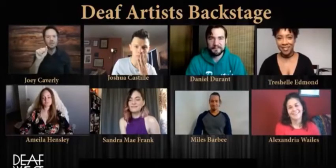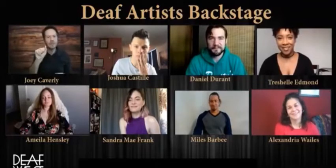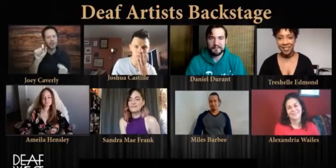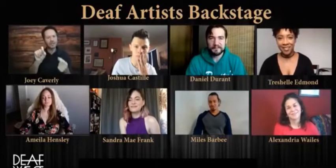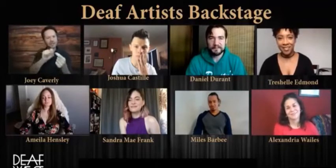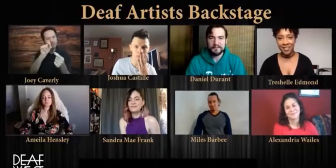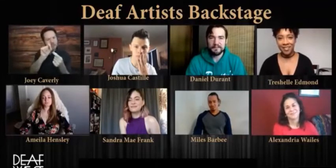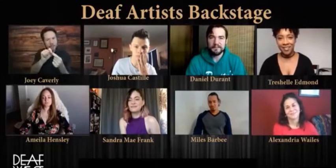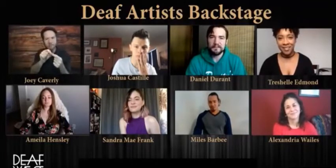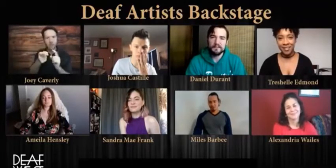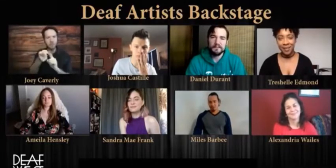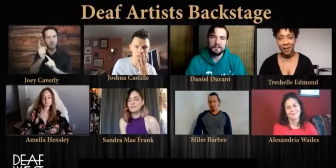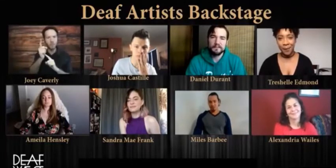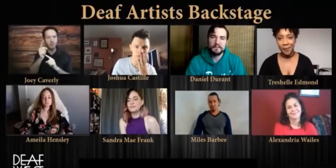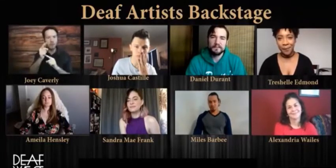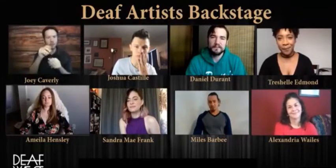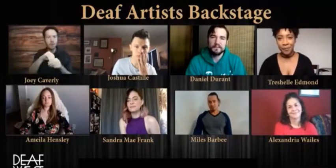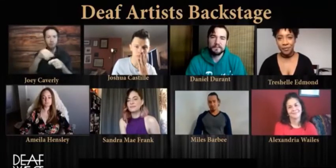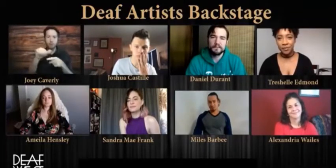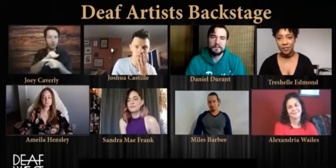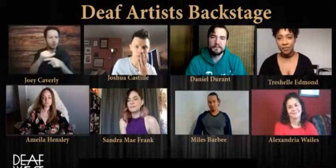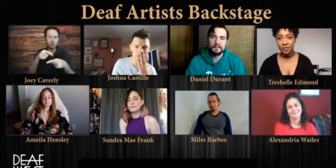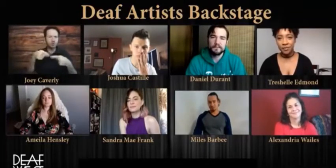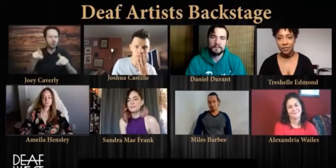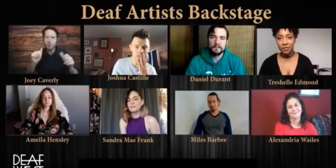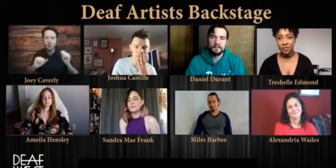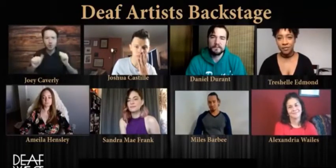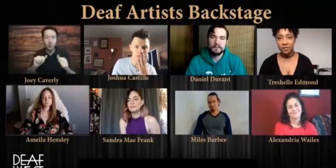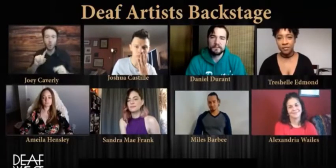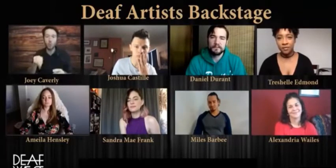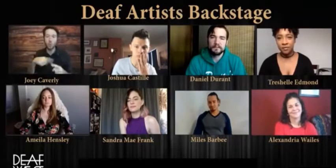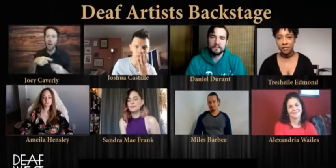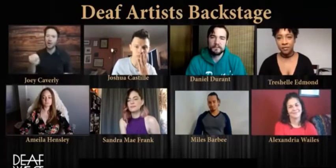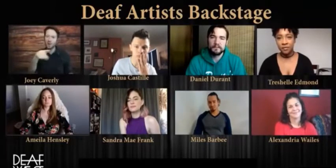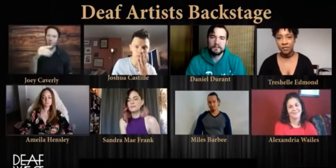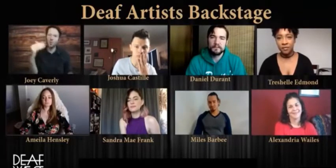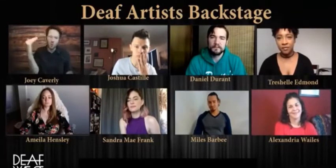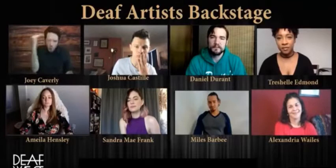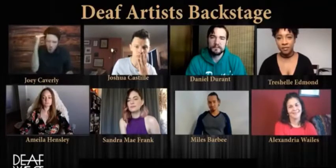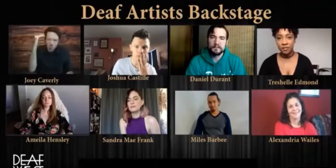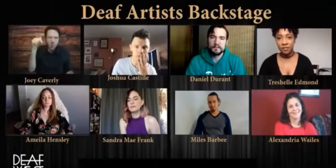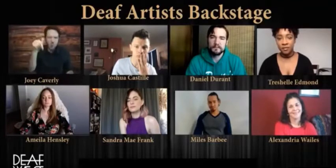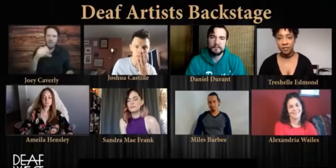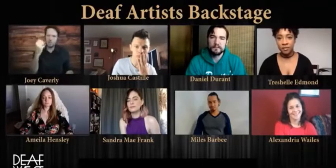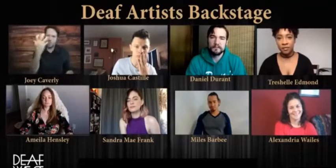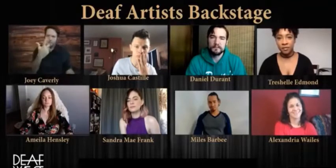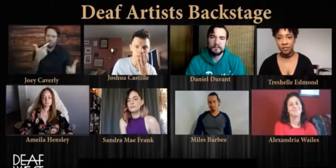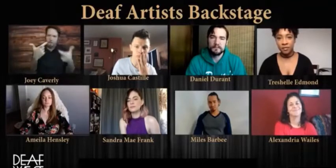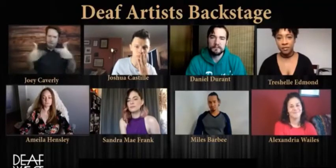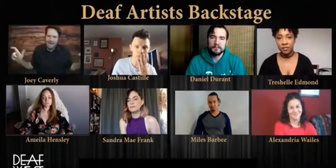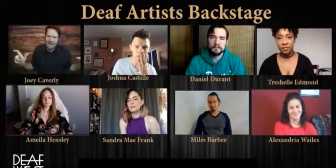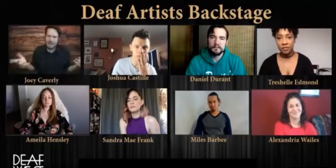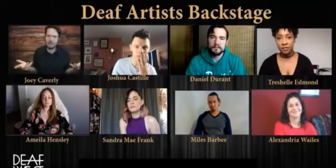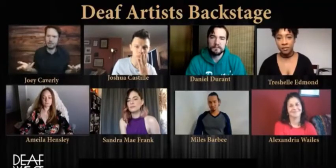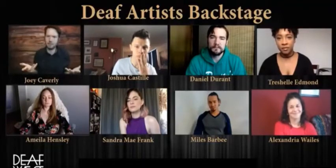Joey: Thank you for that Alexandria. Really ties into my next question: at what point during the show did everyone realized